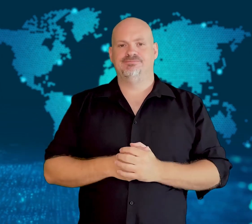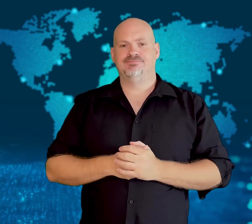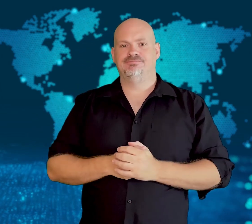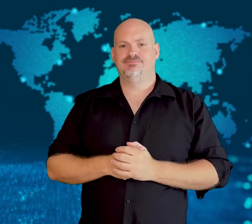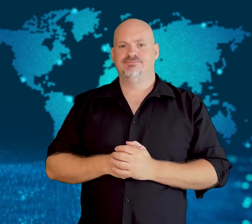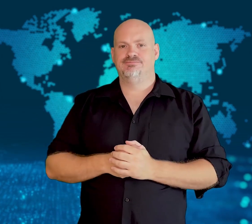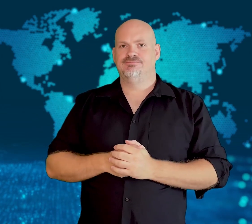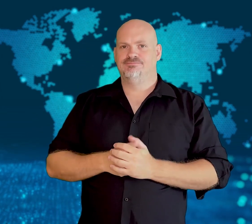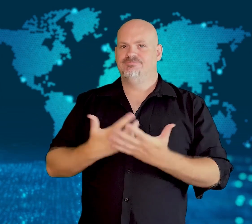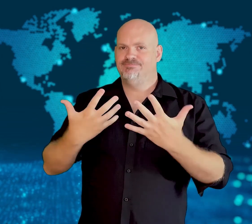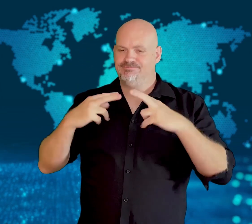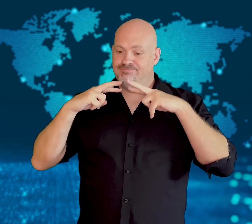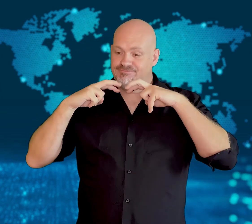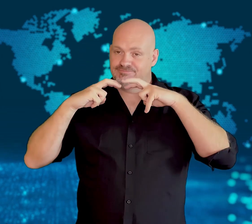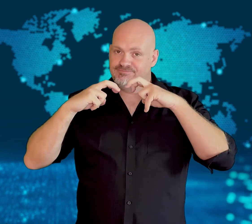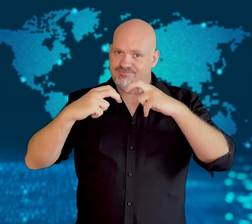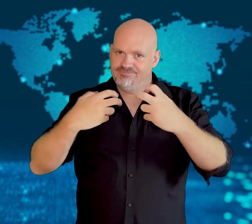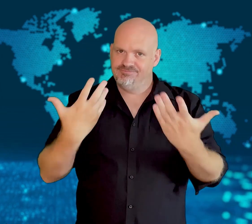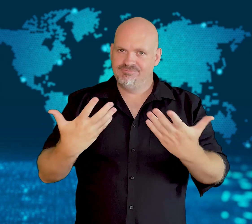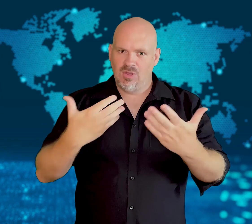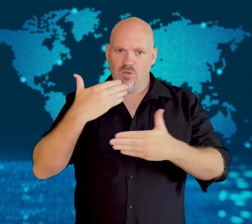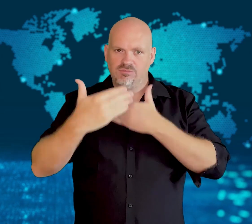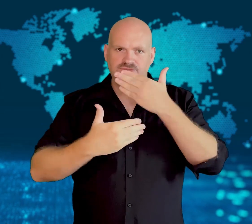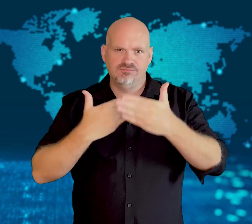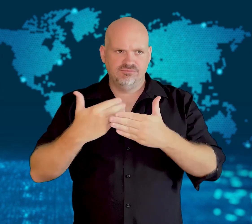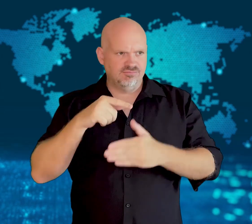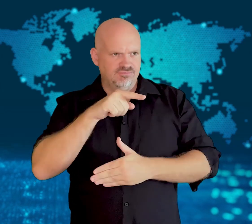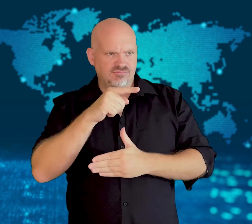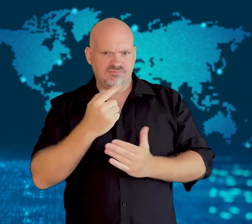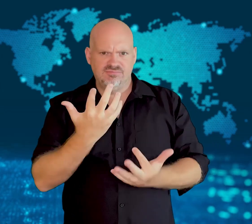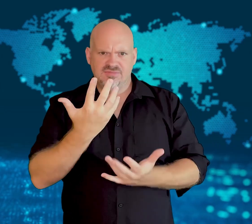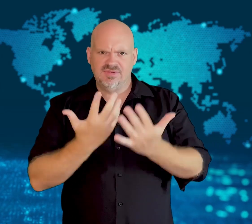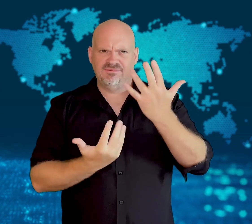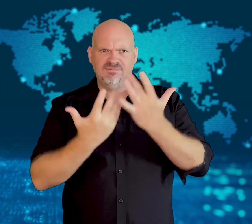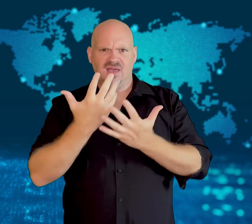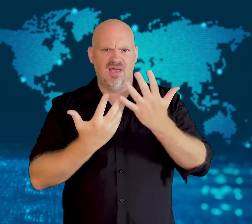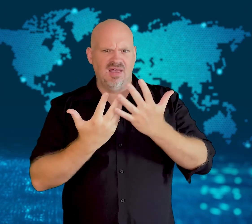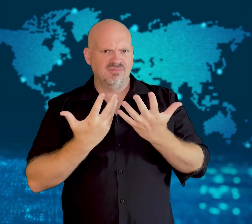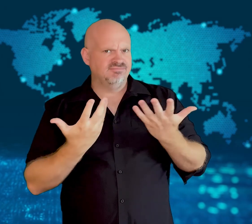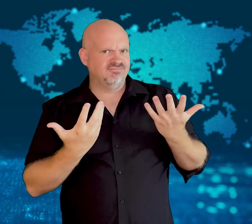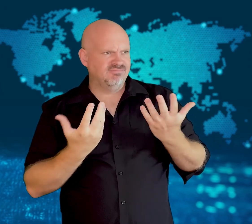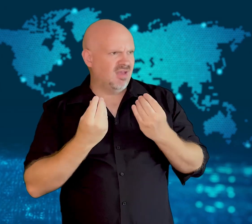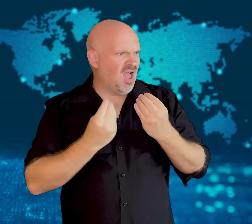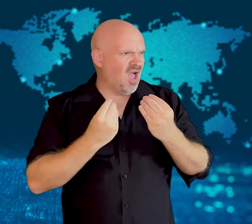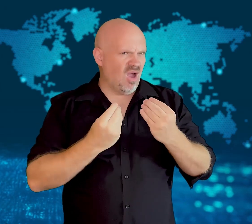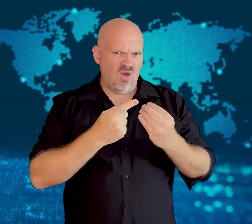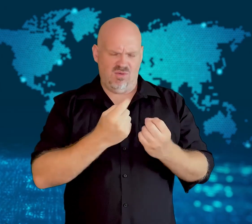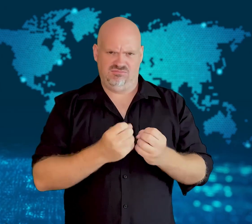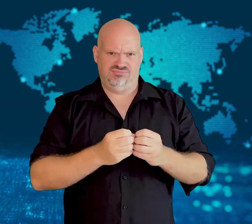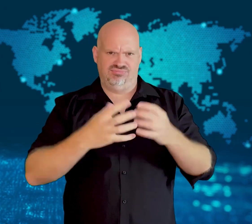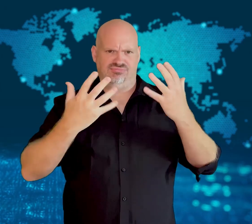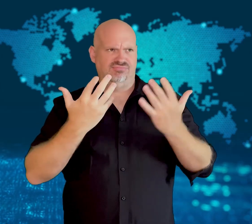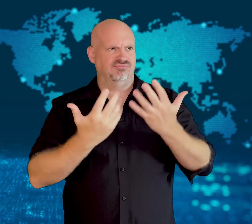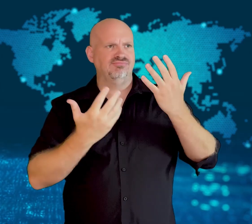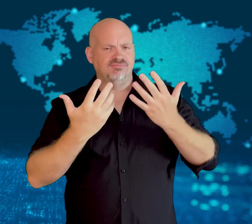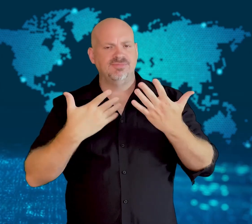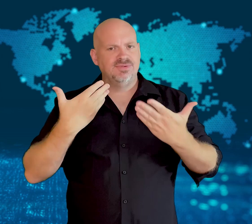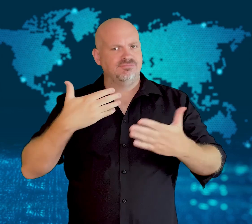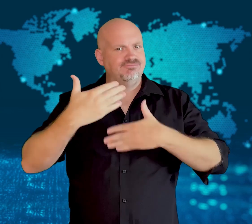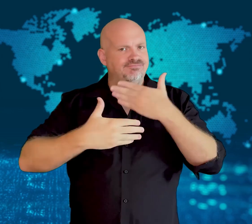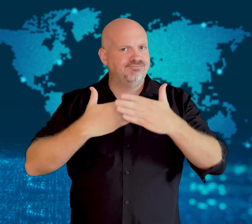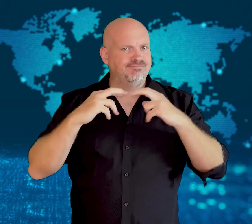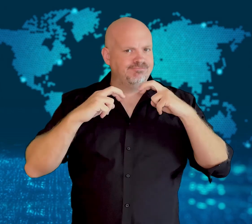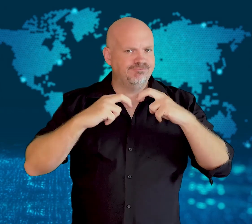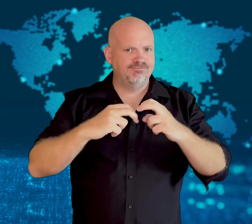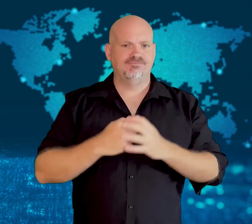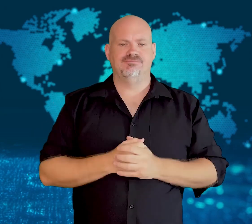An investigation into the cause of the fire has been opened.